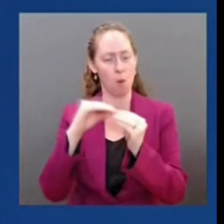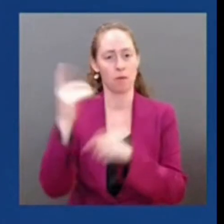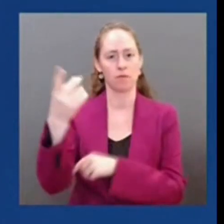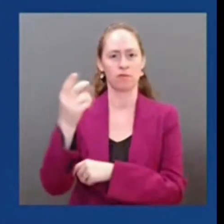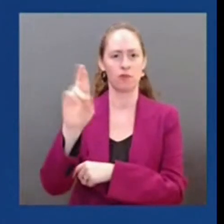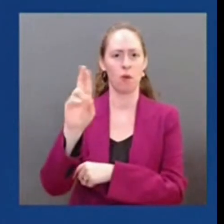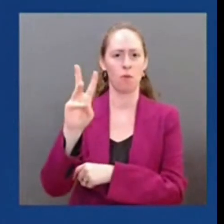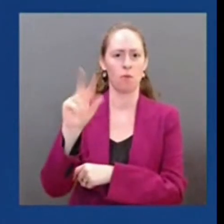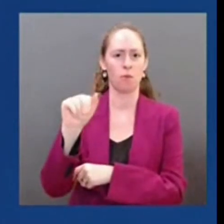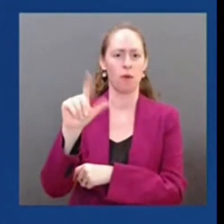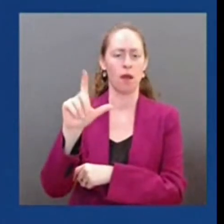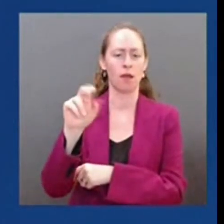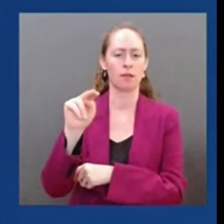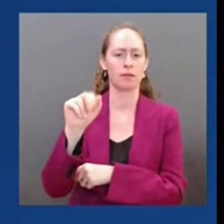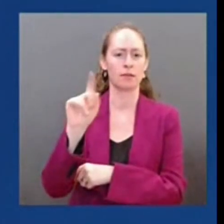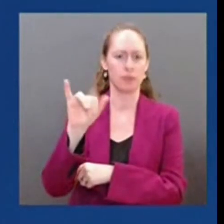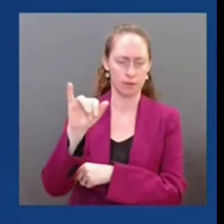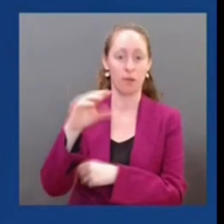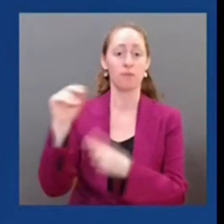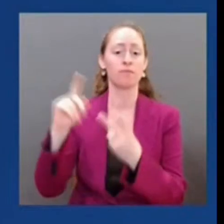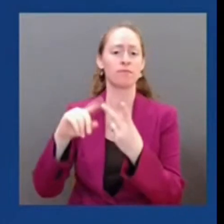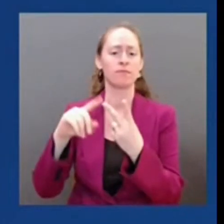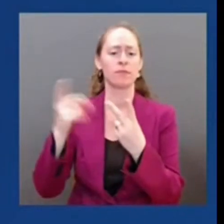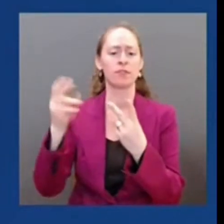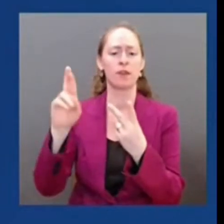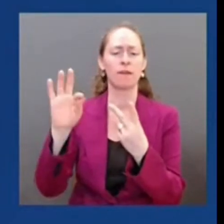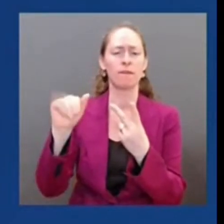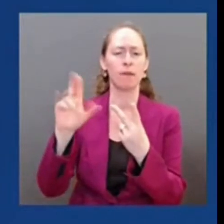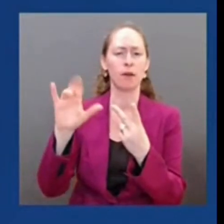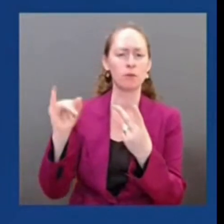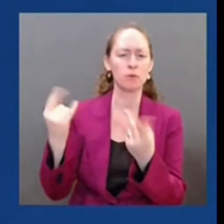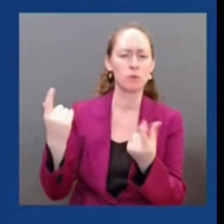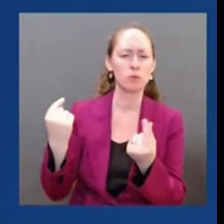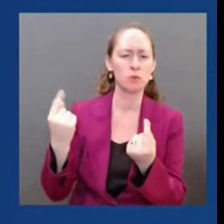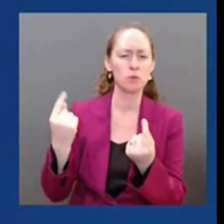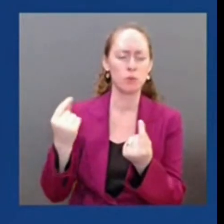THAT IS A HUGE CHALLENGE. HOW ARE THINKING ABOUT THIS MOMENT? YOU WILL HEAR MORE ON THAT FROM